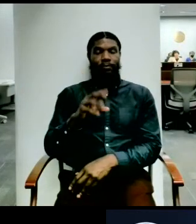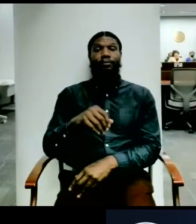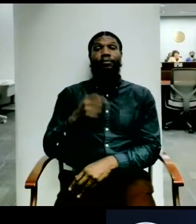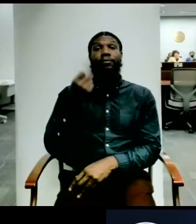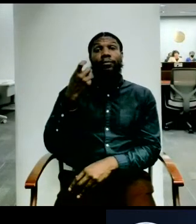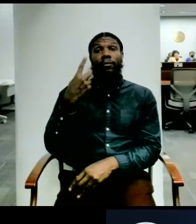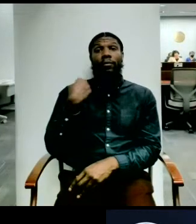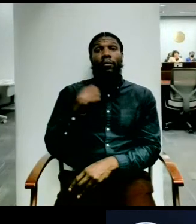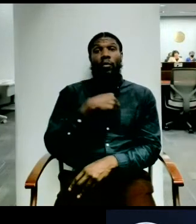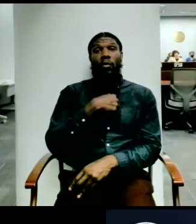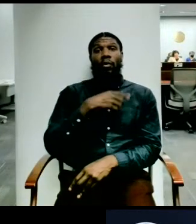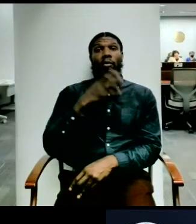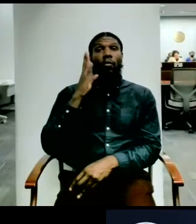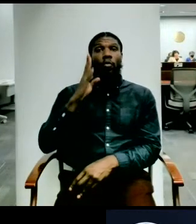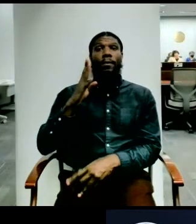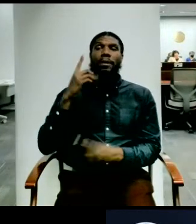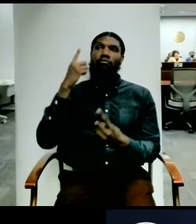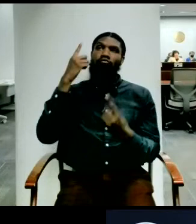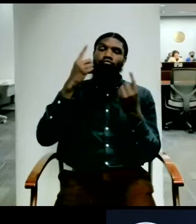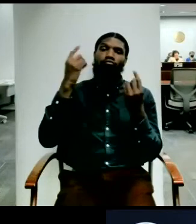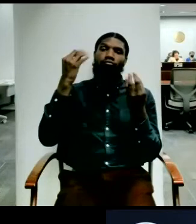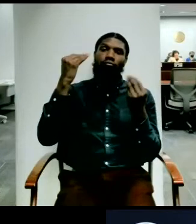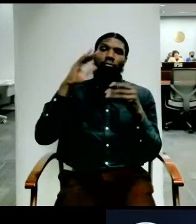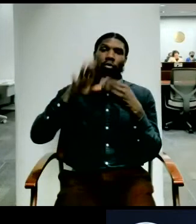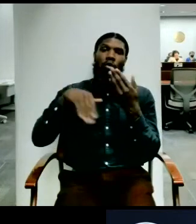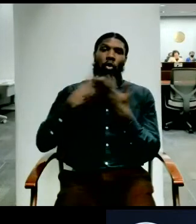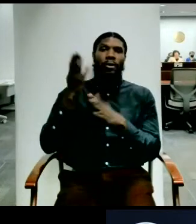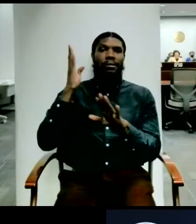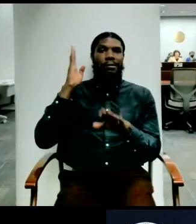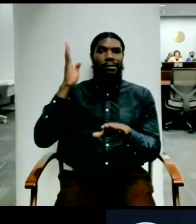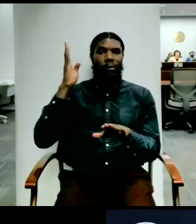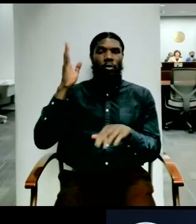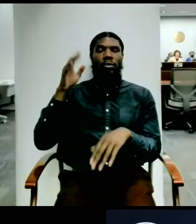considering the testimony we heard today and looking at, you know, we have been working